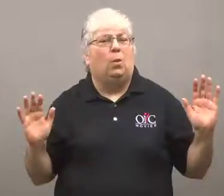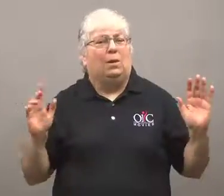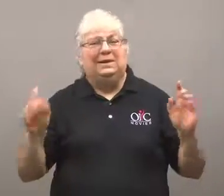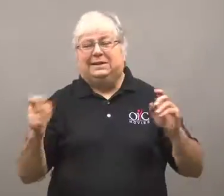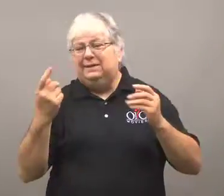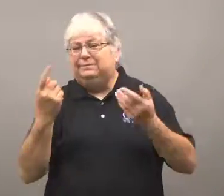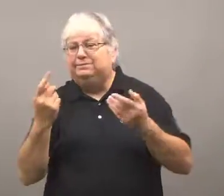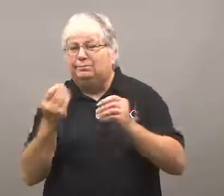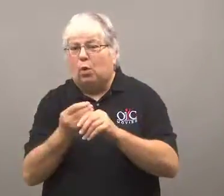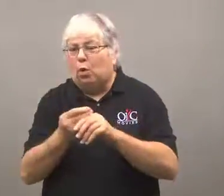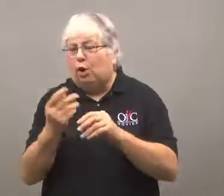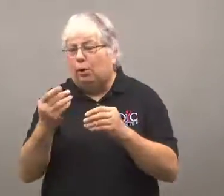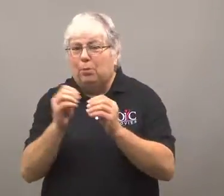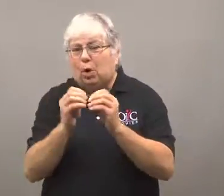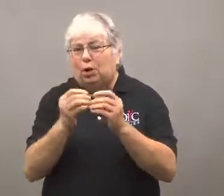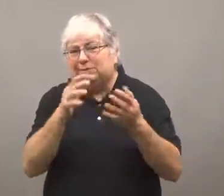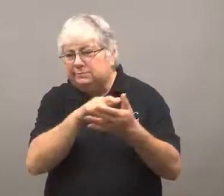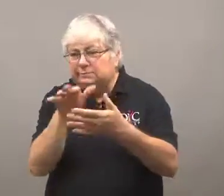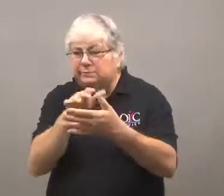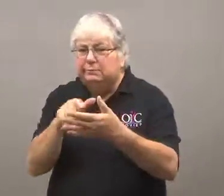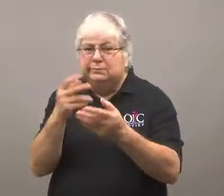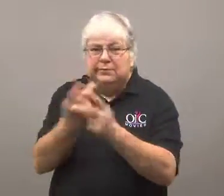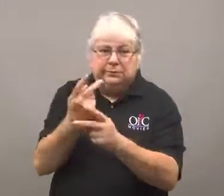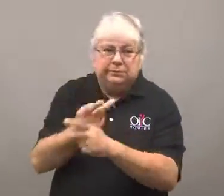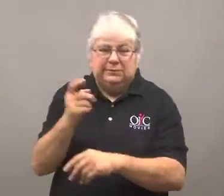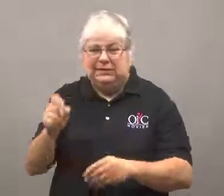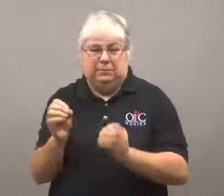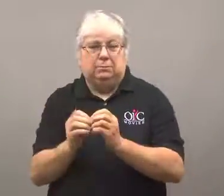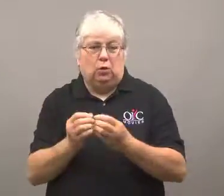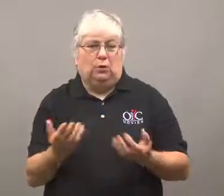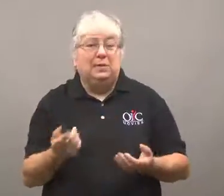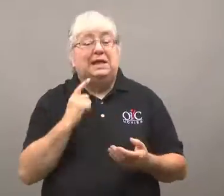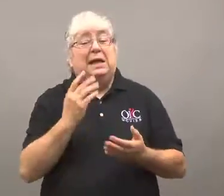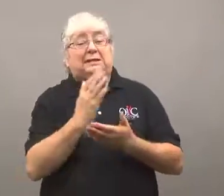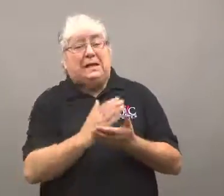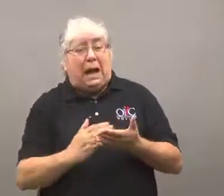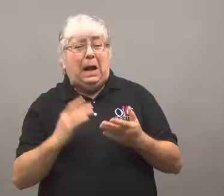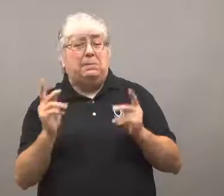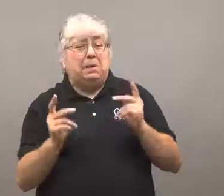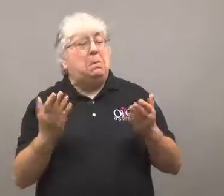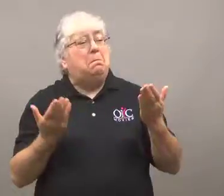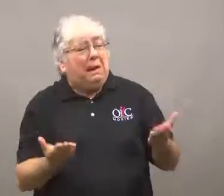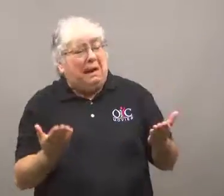More studies were needed.